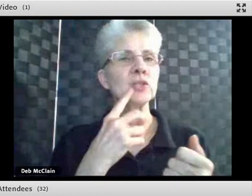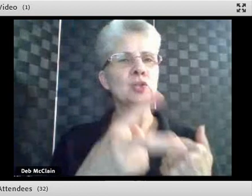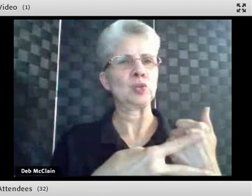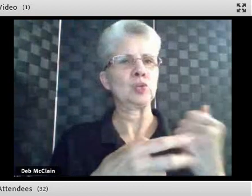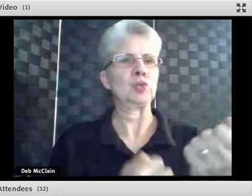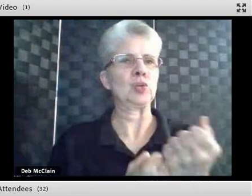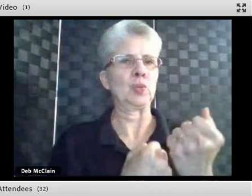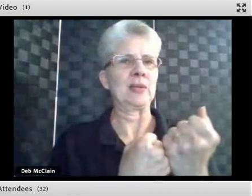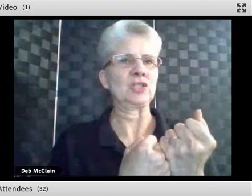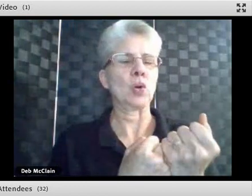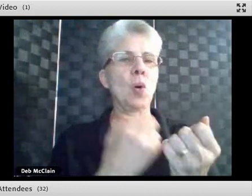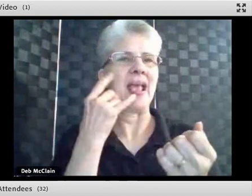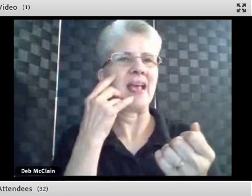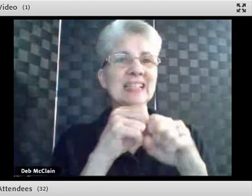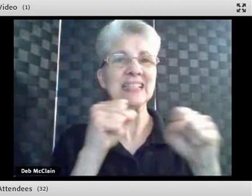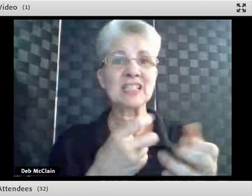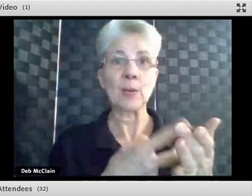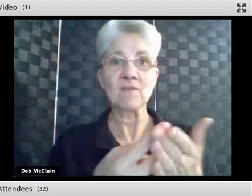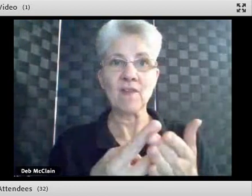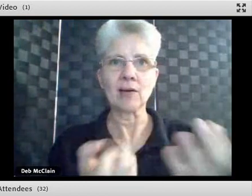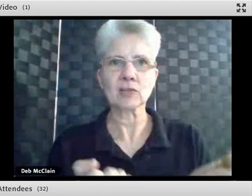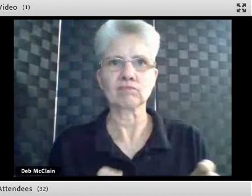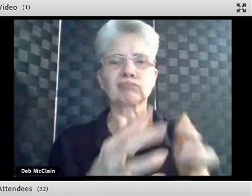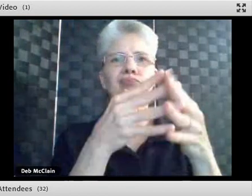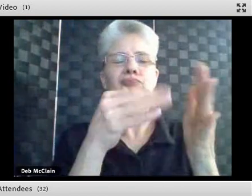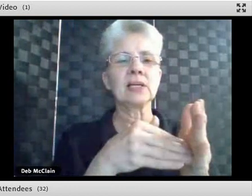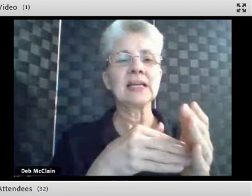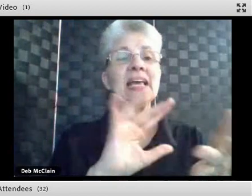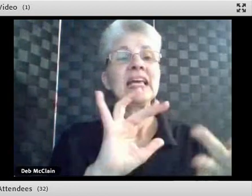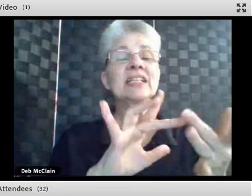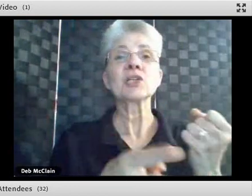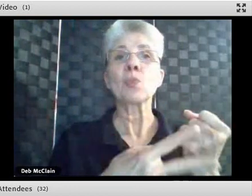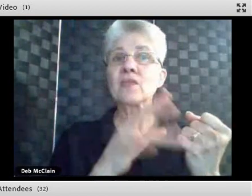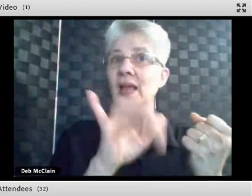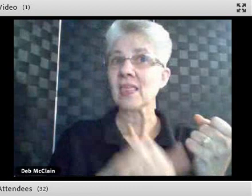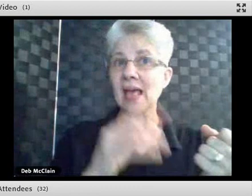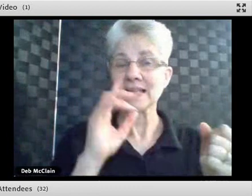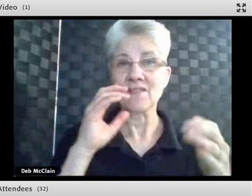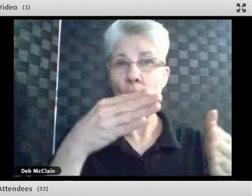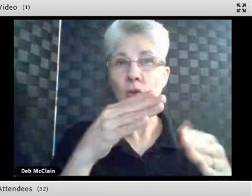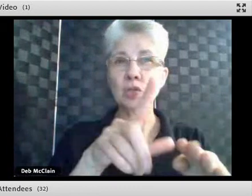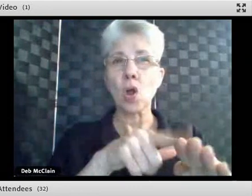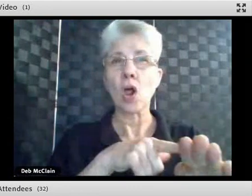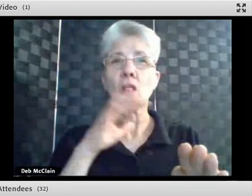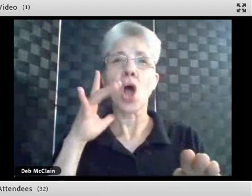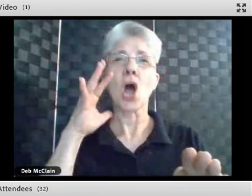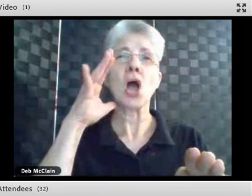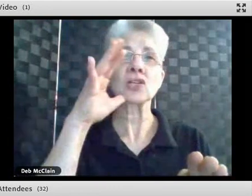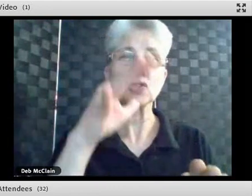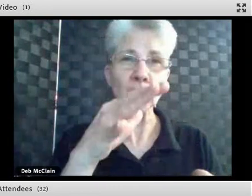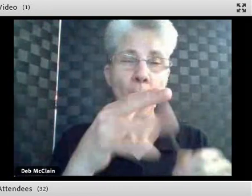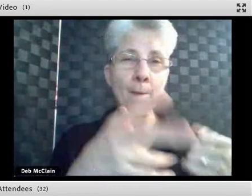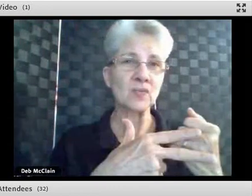of a system failure today, whereas digital preservation is focused on long-term preservation of materials